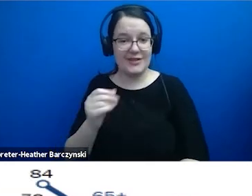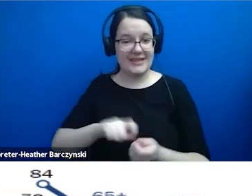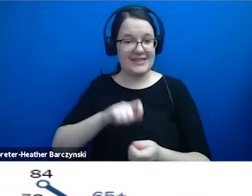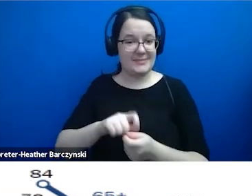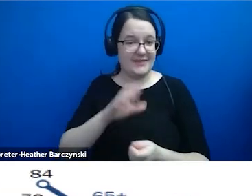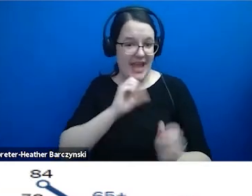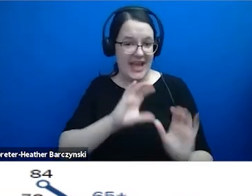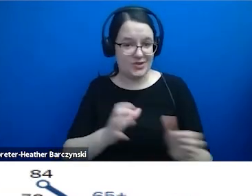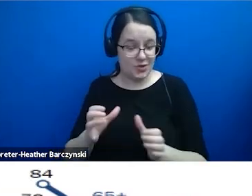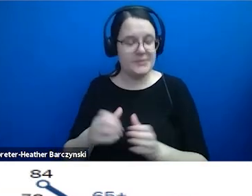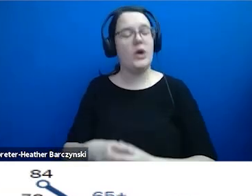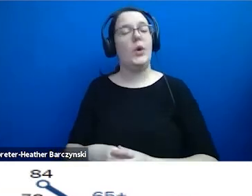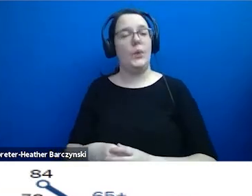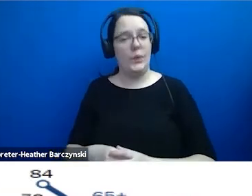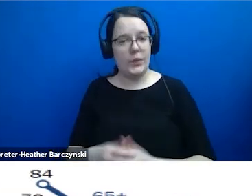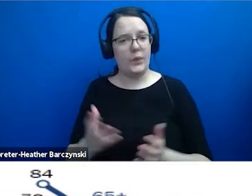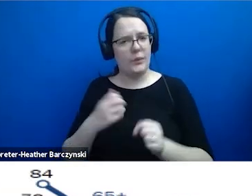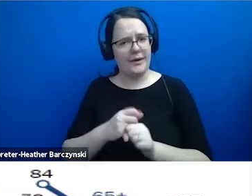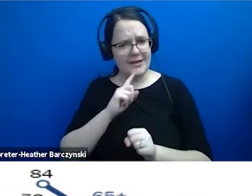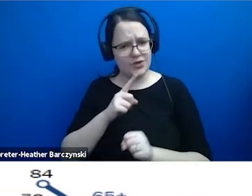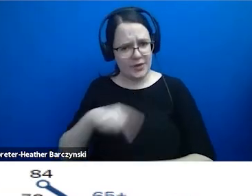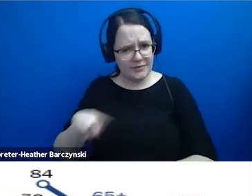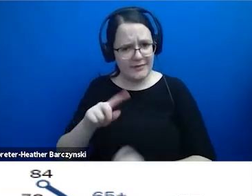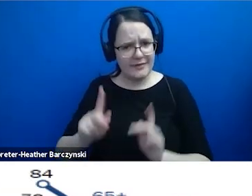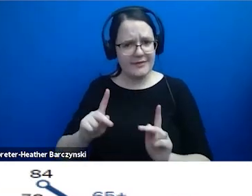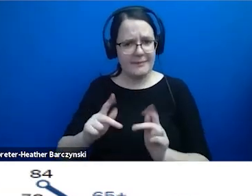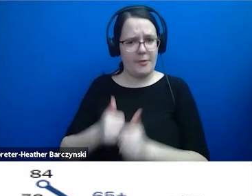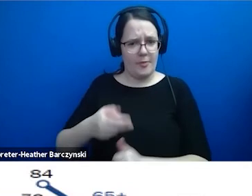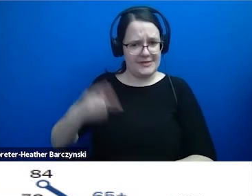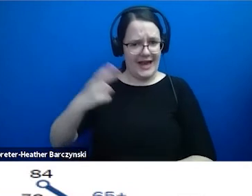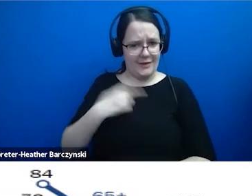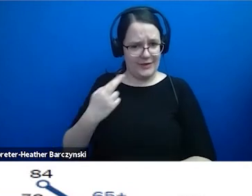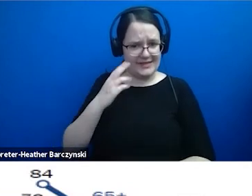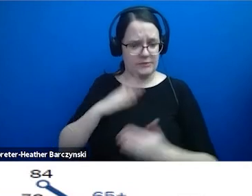you want to be to ensure that the people most at risk will in fact accept the vaccine